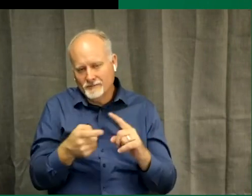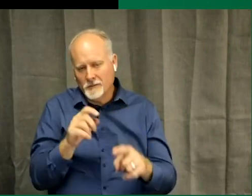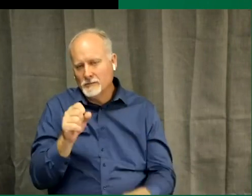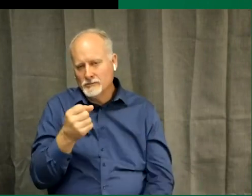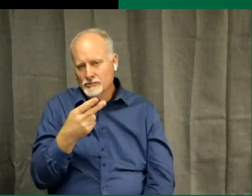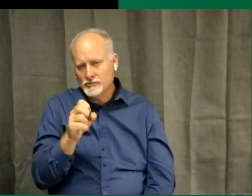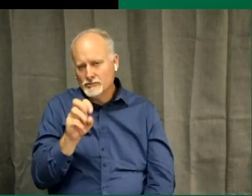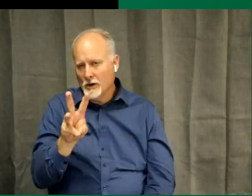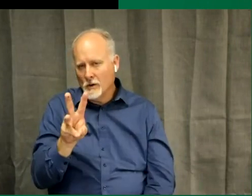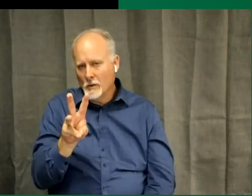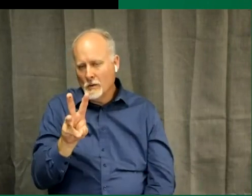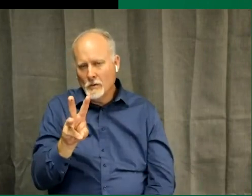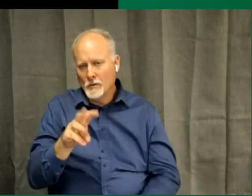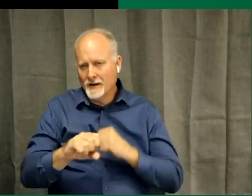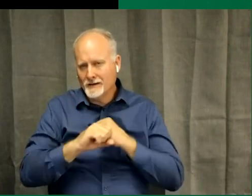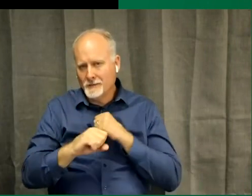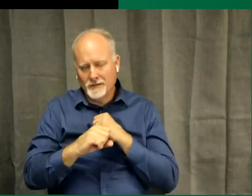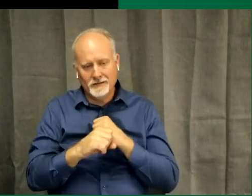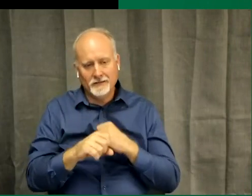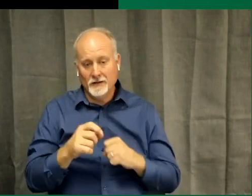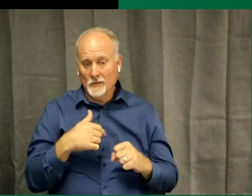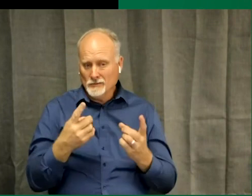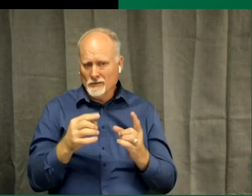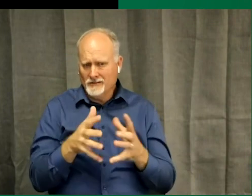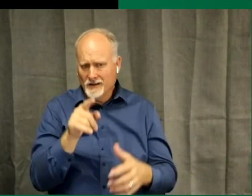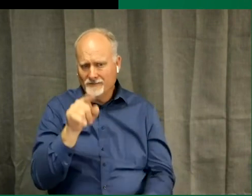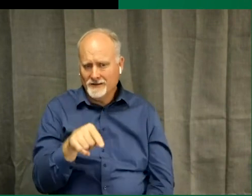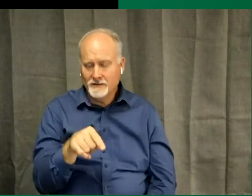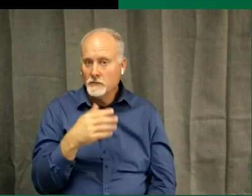and uab is doing a lot of these things to reduce transmission but it's a good reminder of wearing